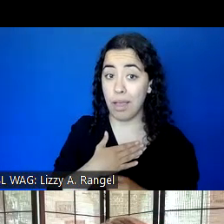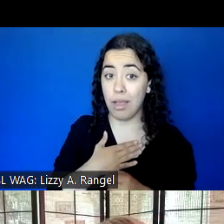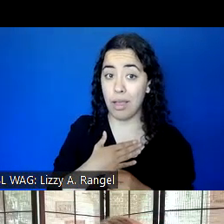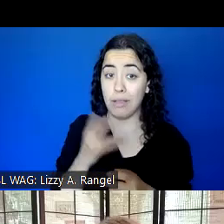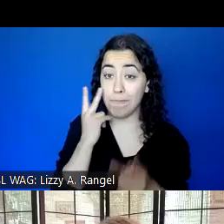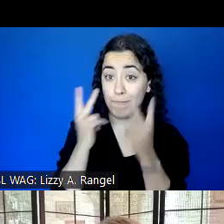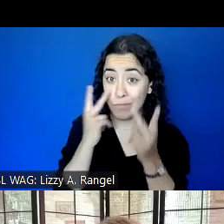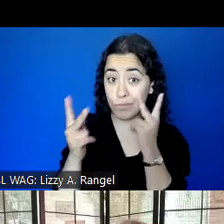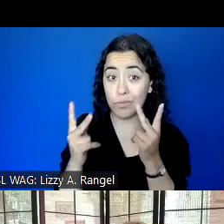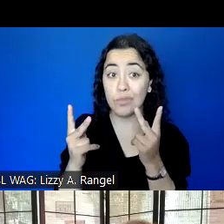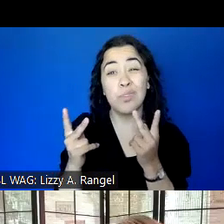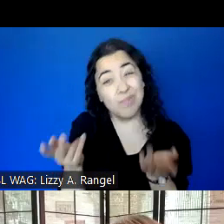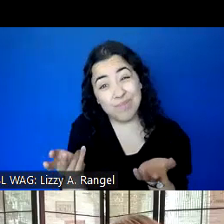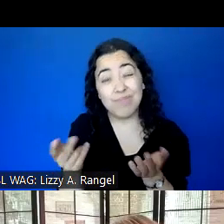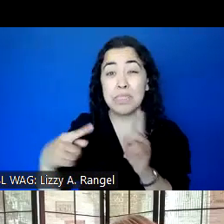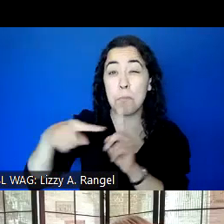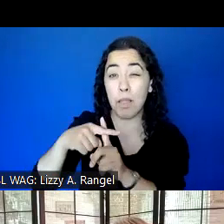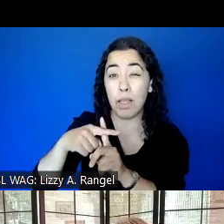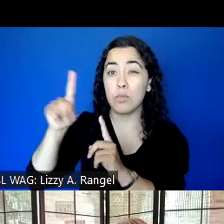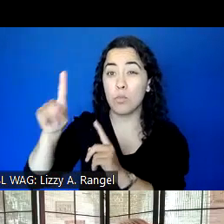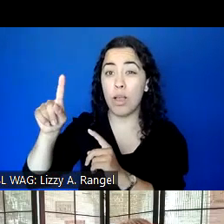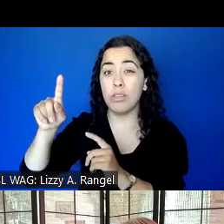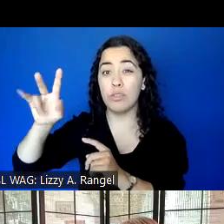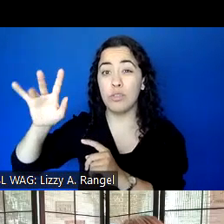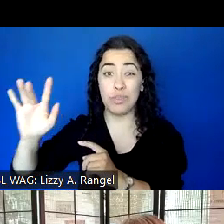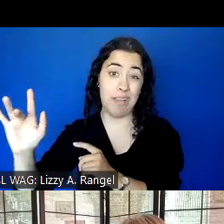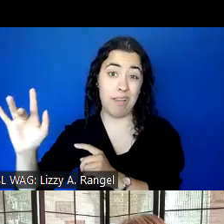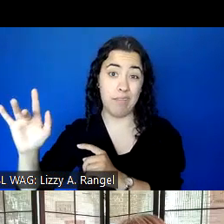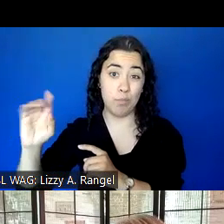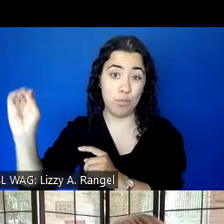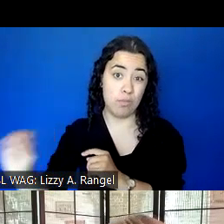You know, lots of us think about screen readers first. They are used to listen to the content